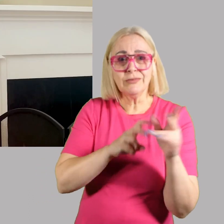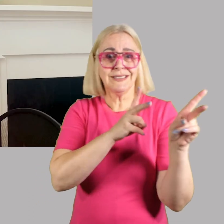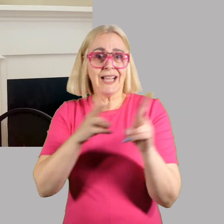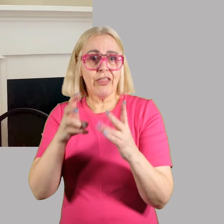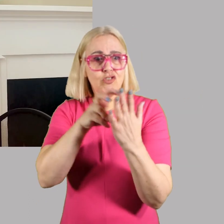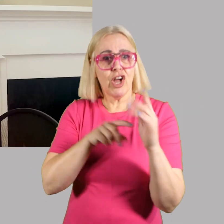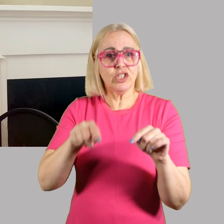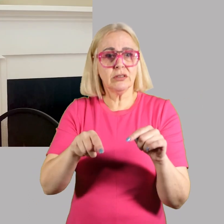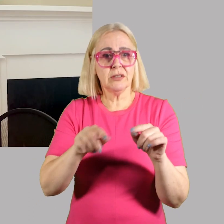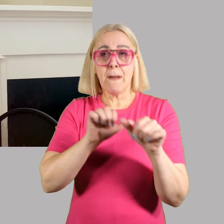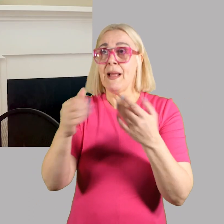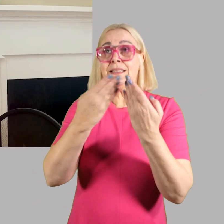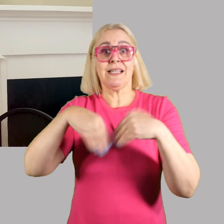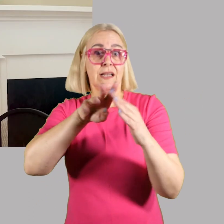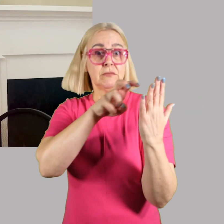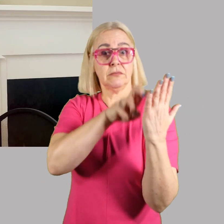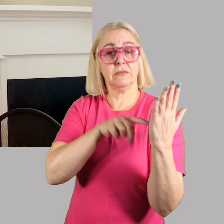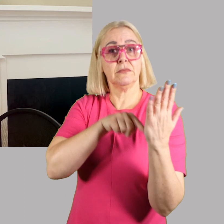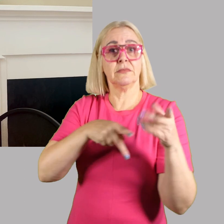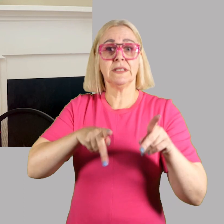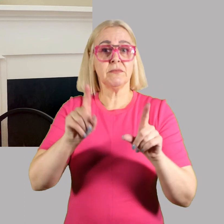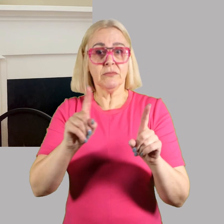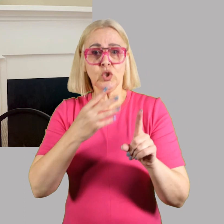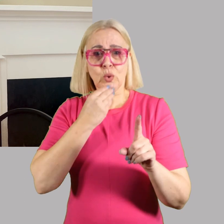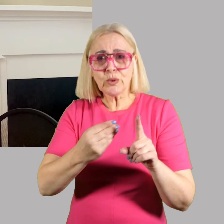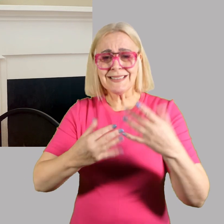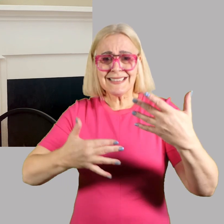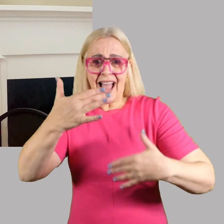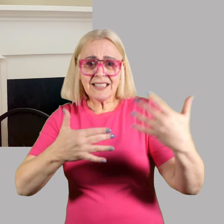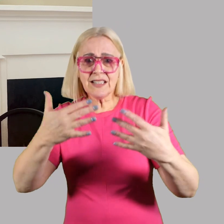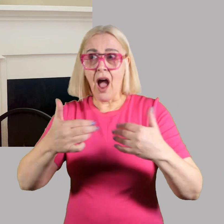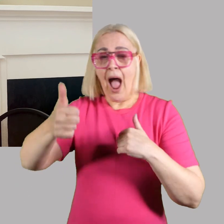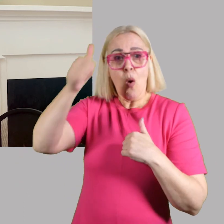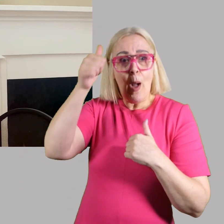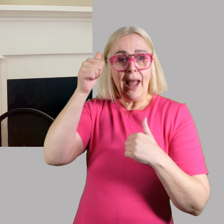The best examples of these national surveillance systems then used the data to raise awareness of